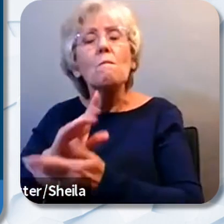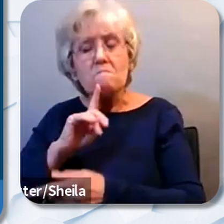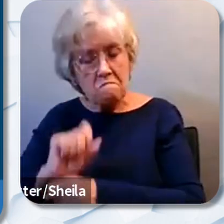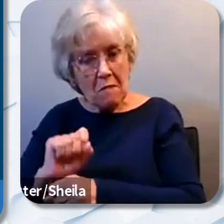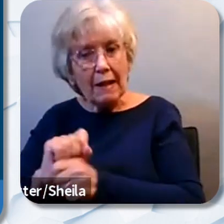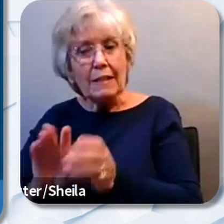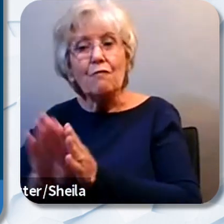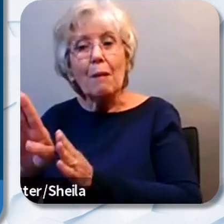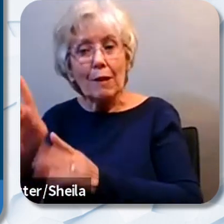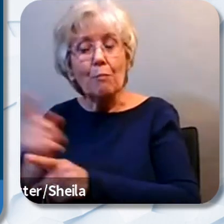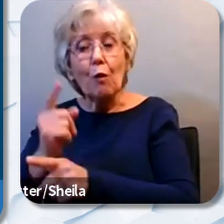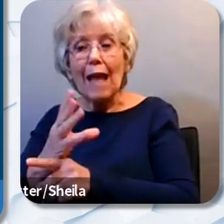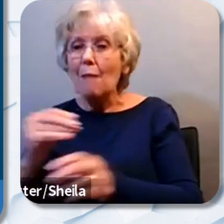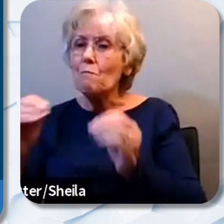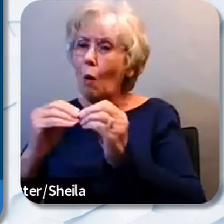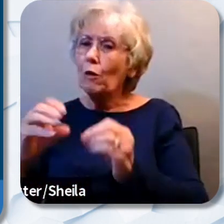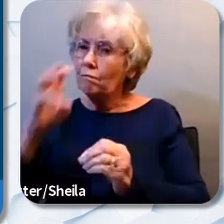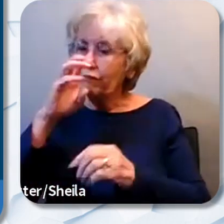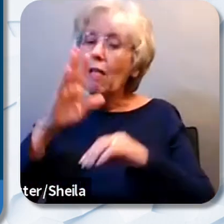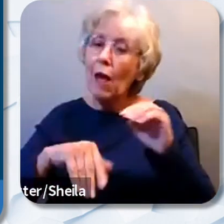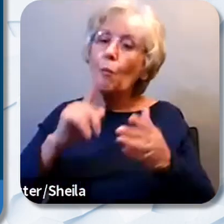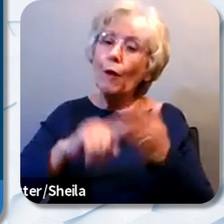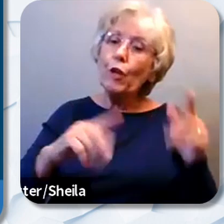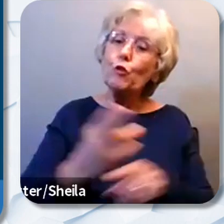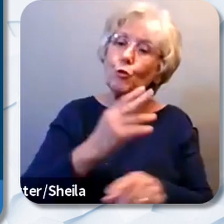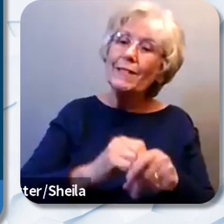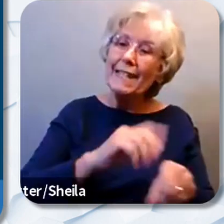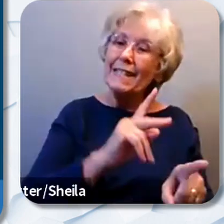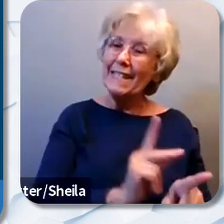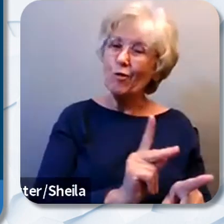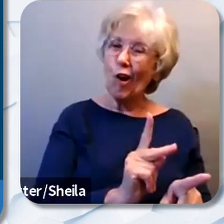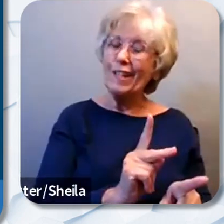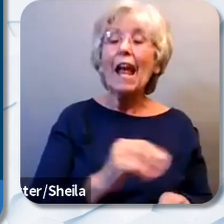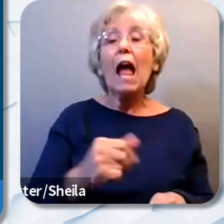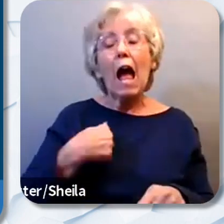much more rigorous than the practices that were being used in kindergarten, so I would say that